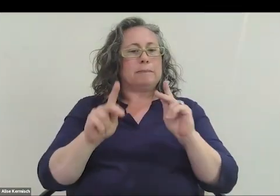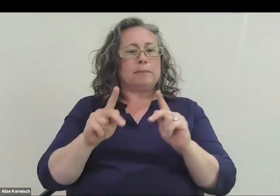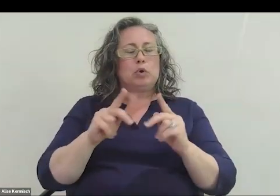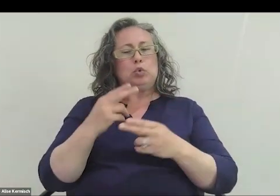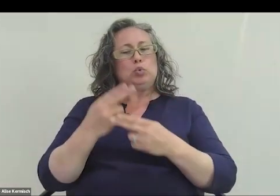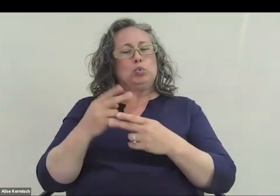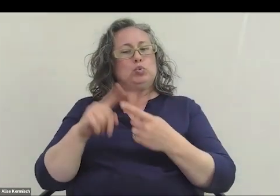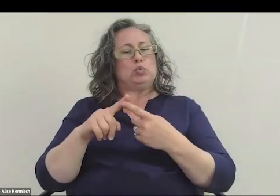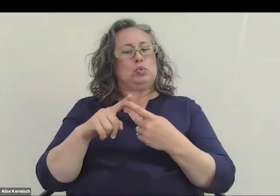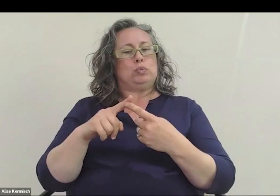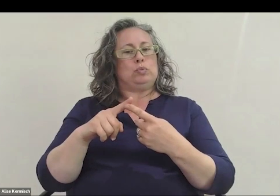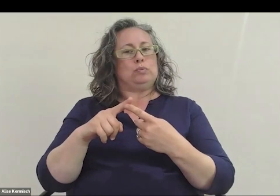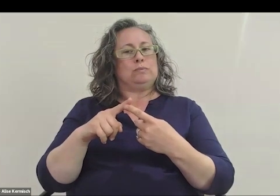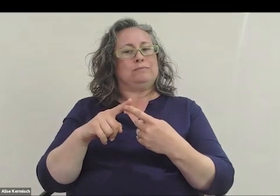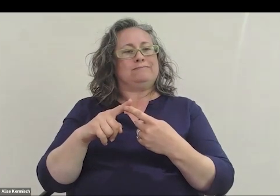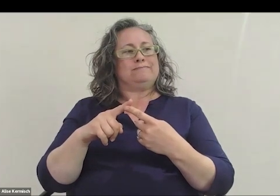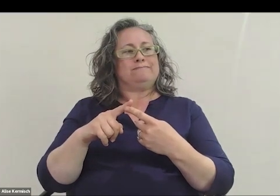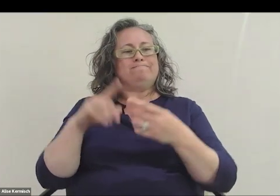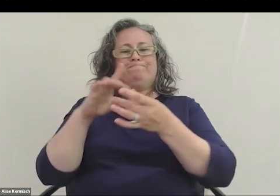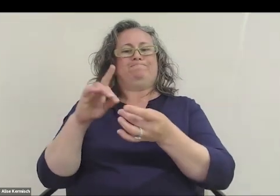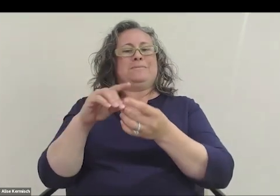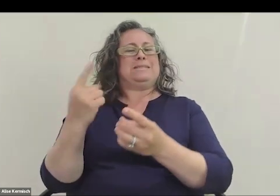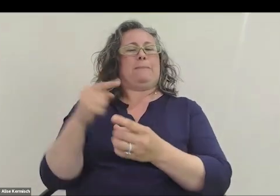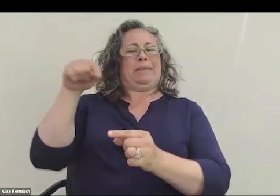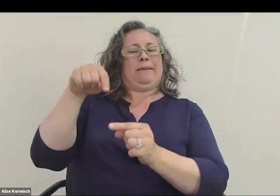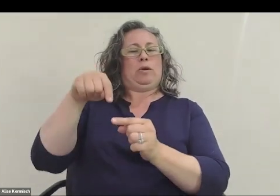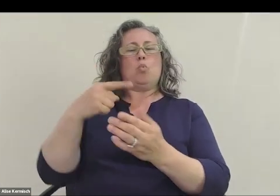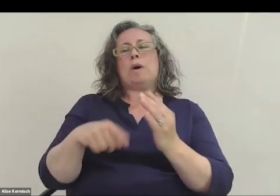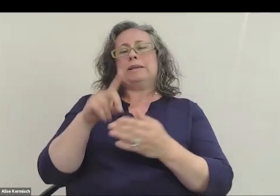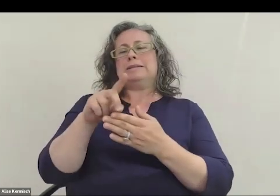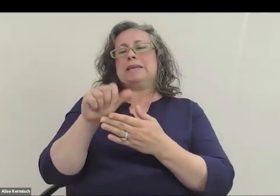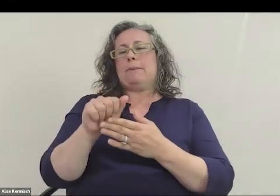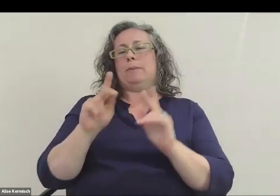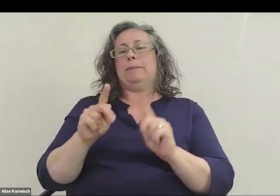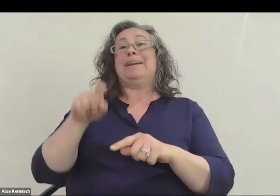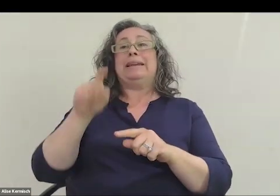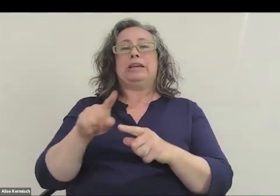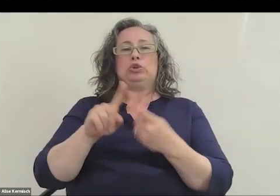about what it is disabled people need to do to be good, right?